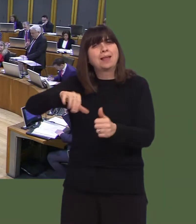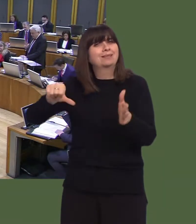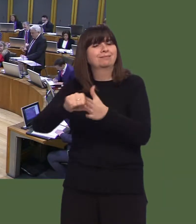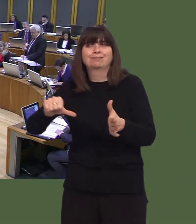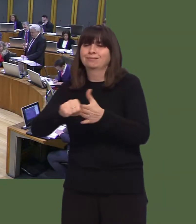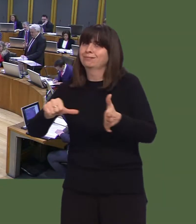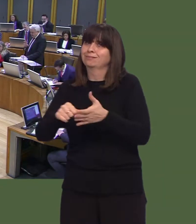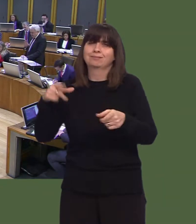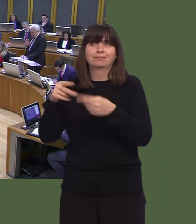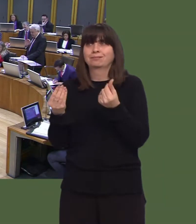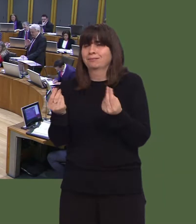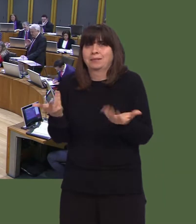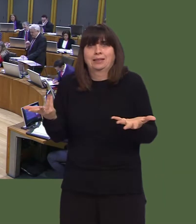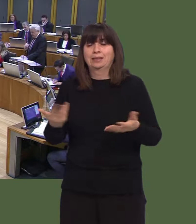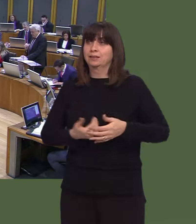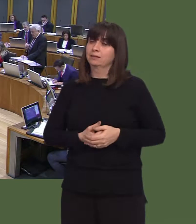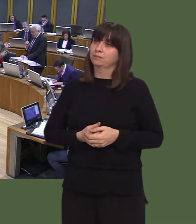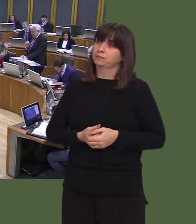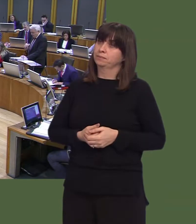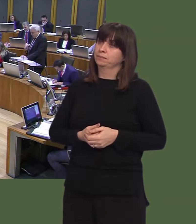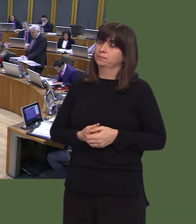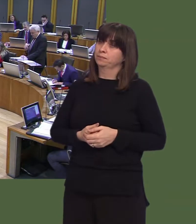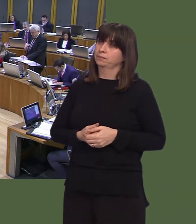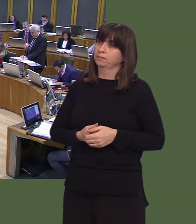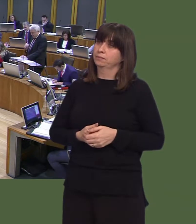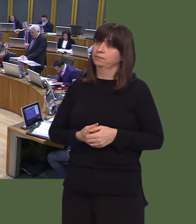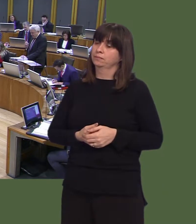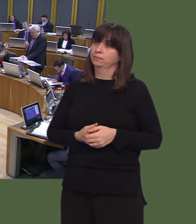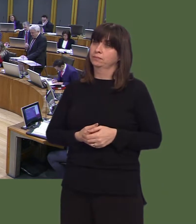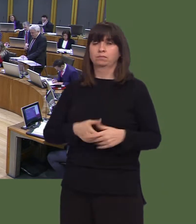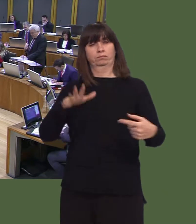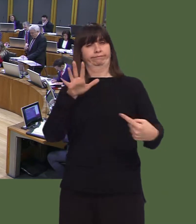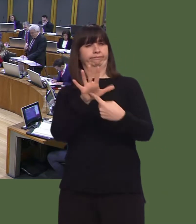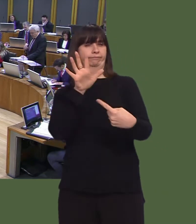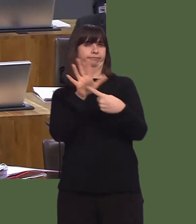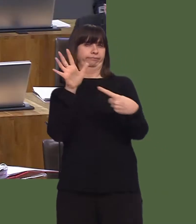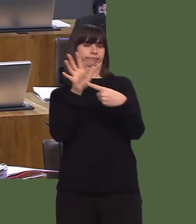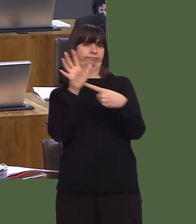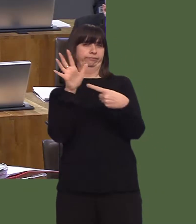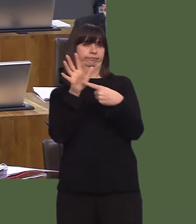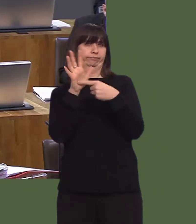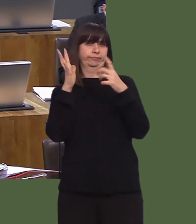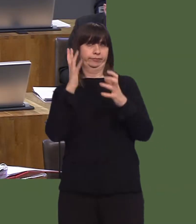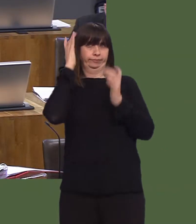Carwyn Jones AM: Well, two things. First of all, itís vital that we consider the situation in every part of Wales, and